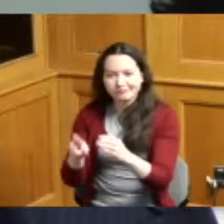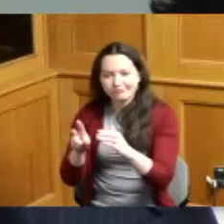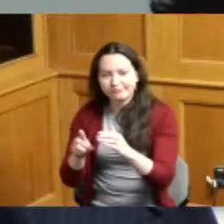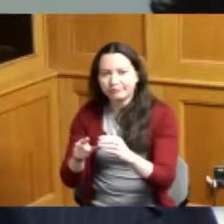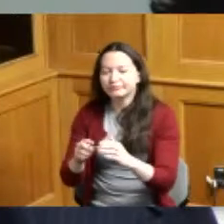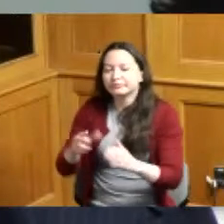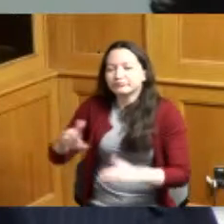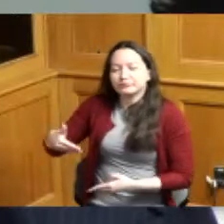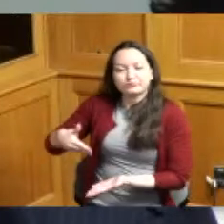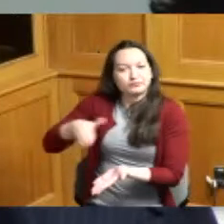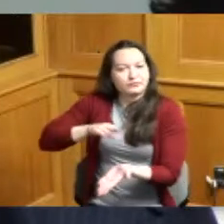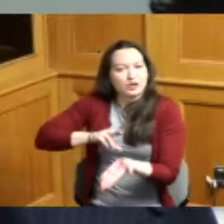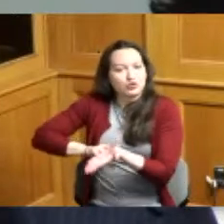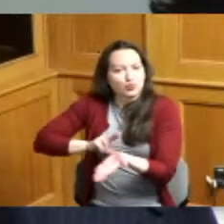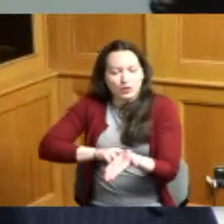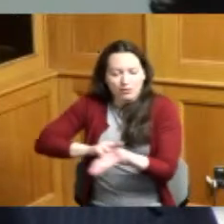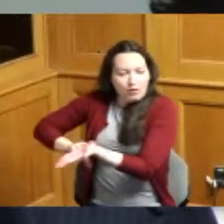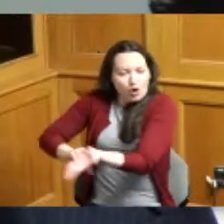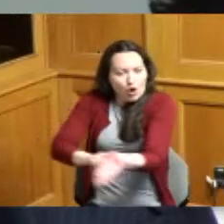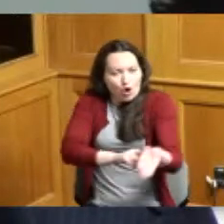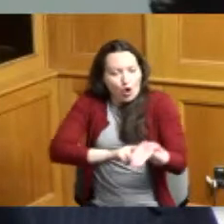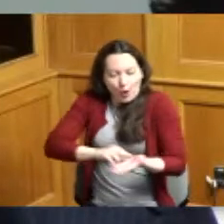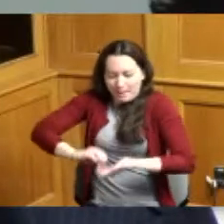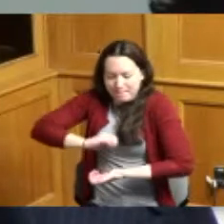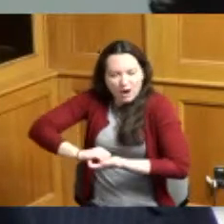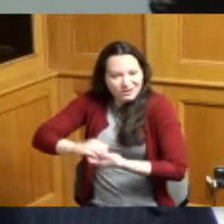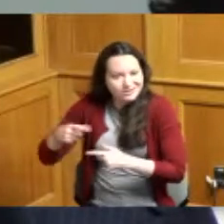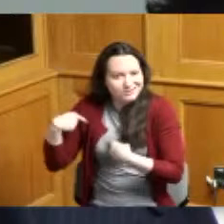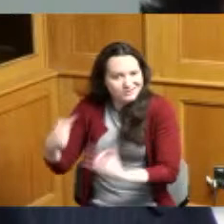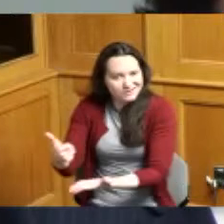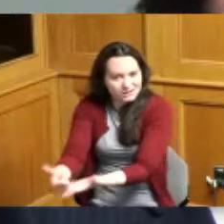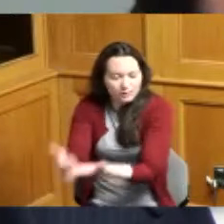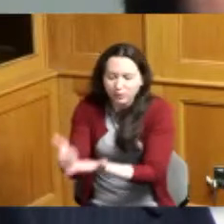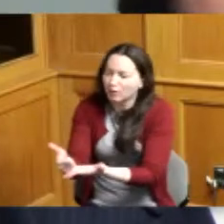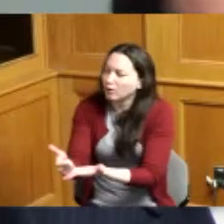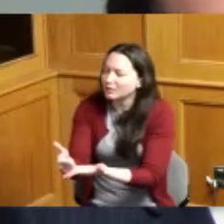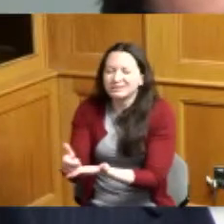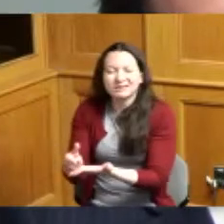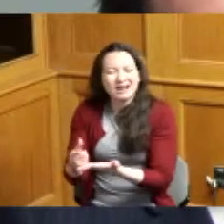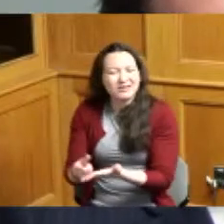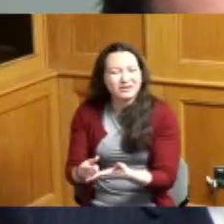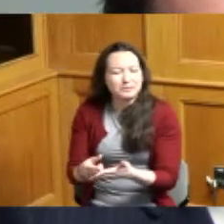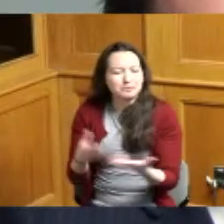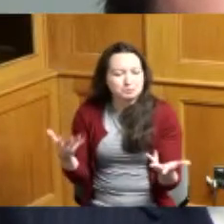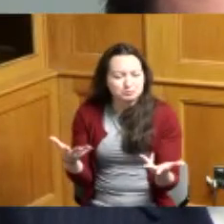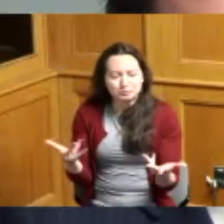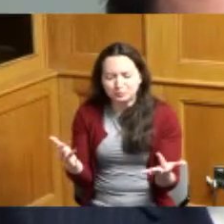uh by our partners who have assisted with this is in such a way the so that the playing uh season